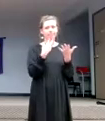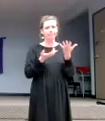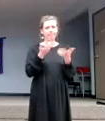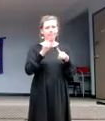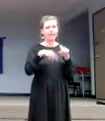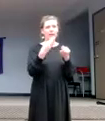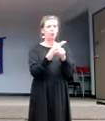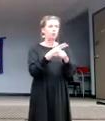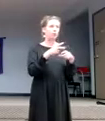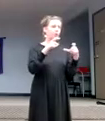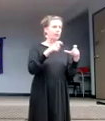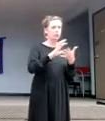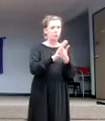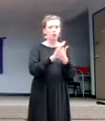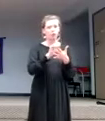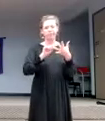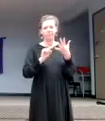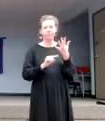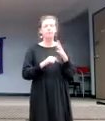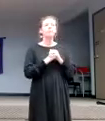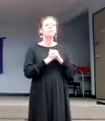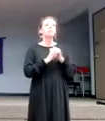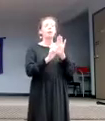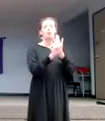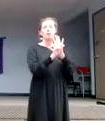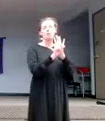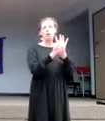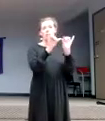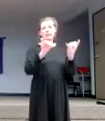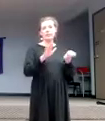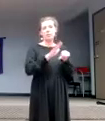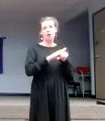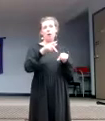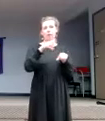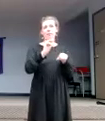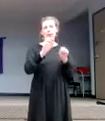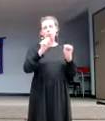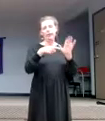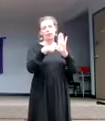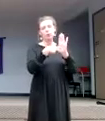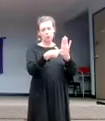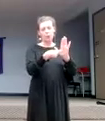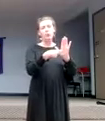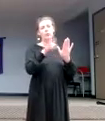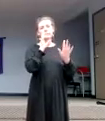or anything else. There is an alarm system on that pump. It's something that we can show you, something that we can test. There is a